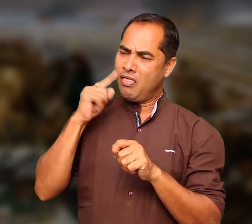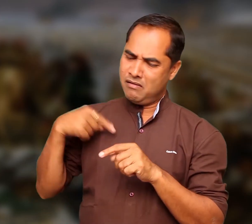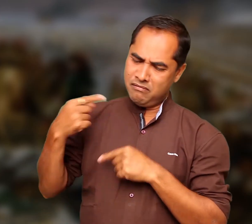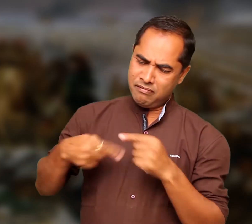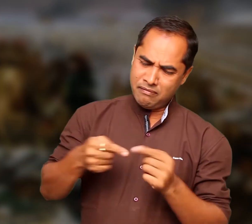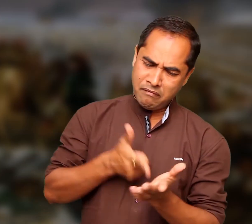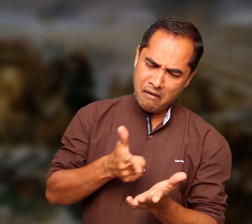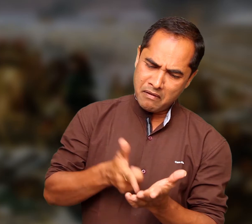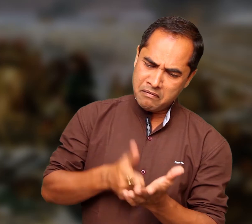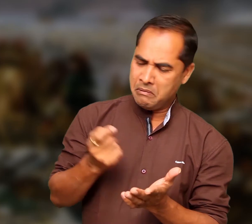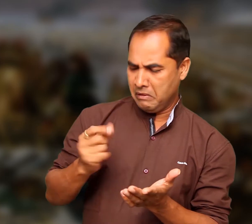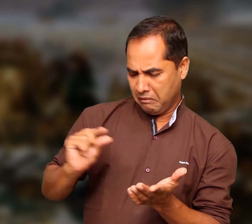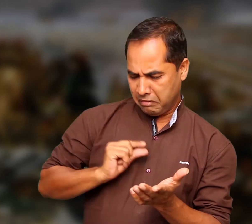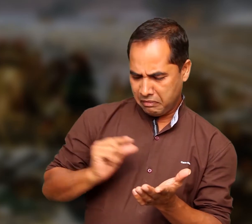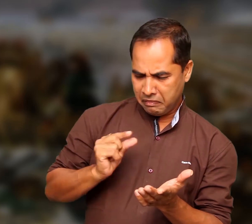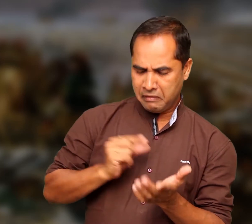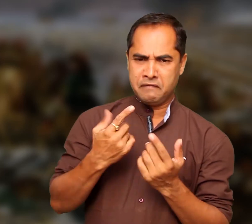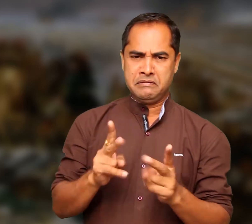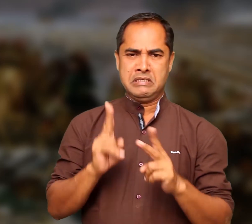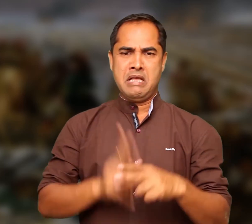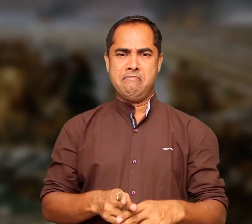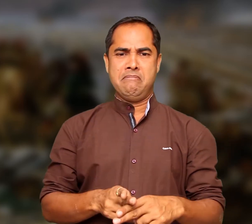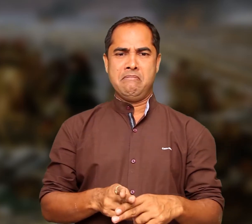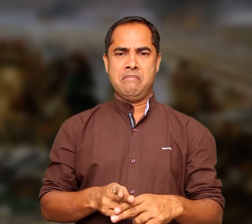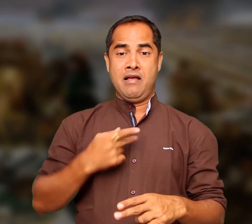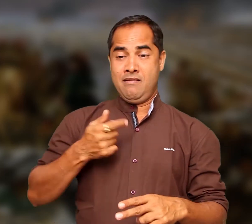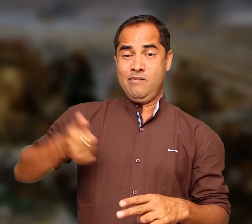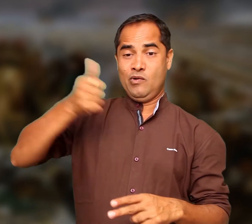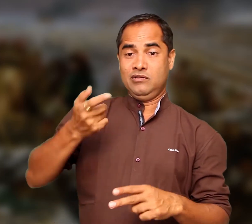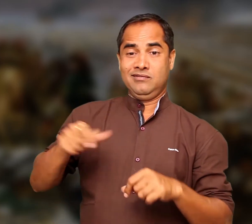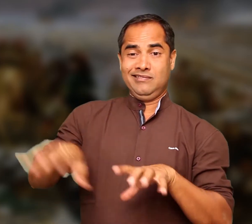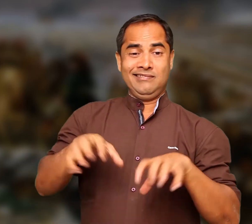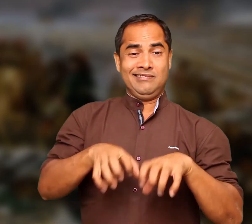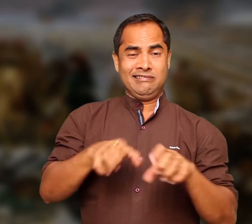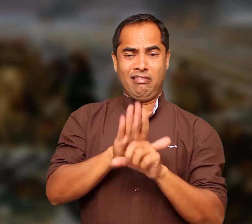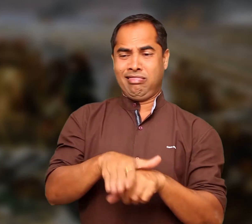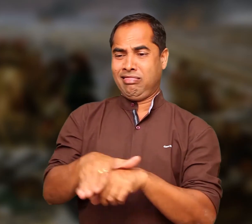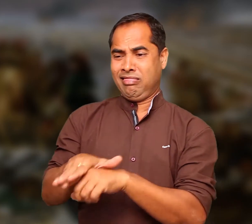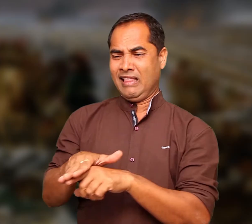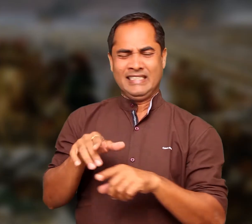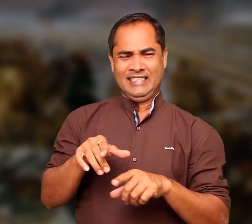peasants were kept as 'serfs' and the land was taken away from them. This system